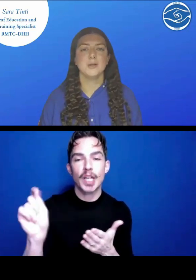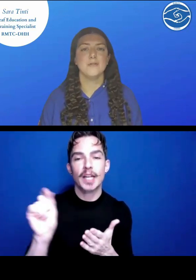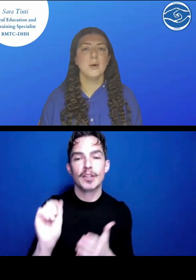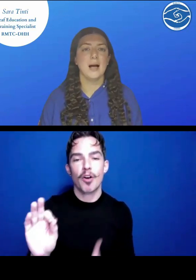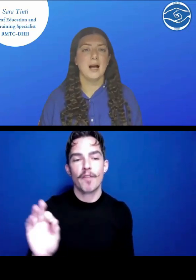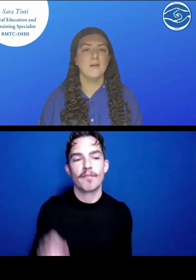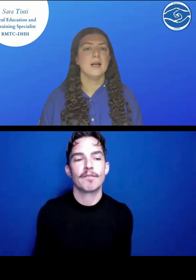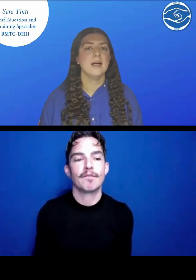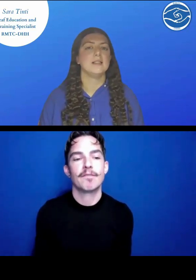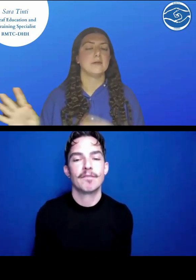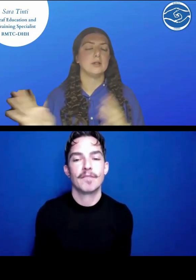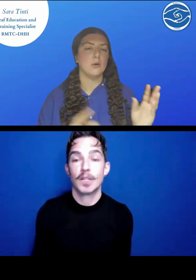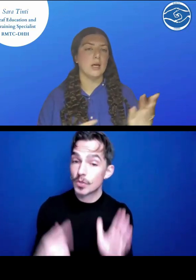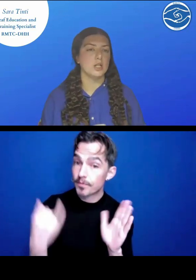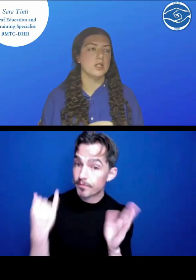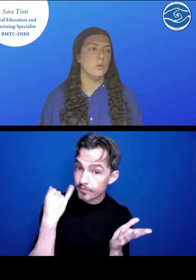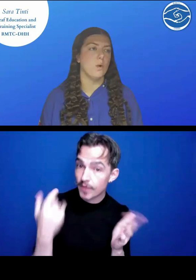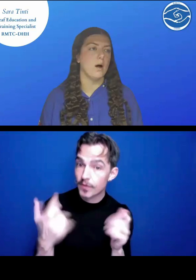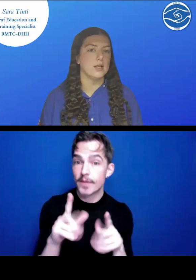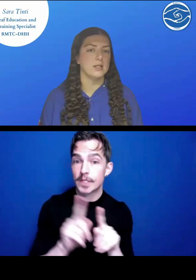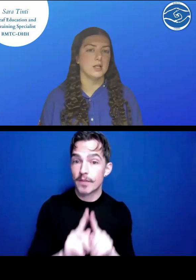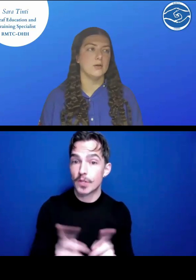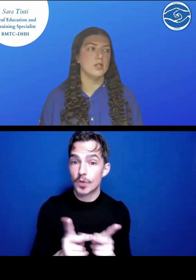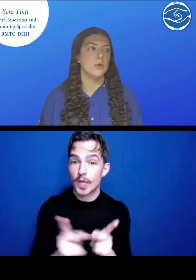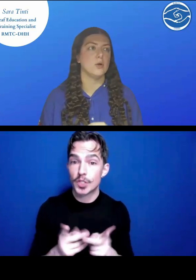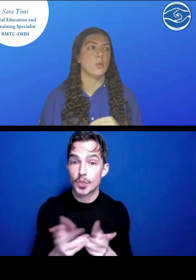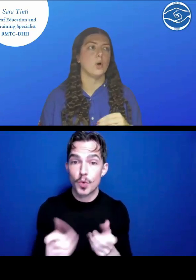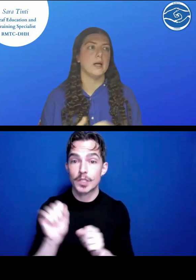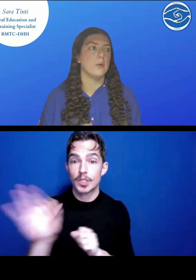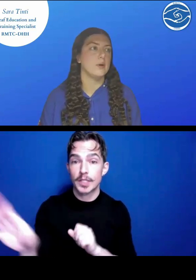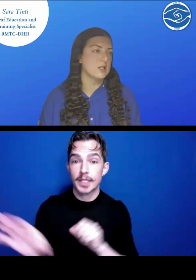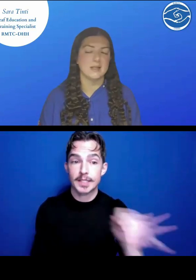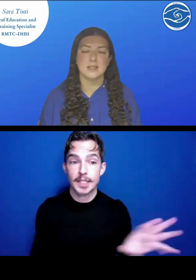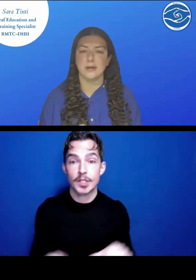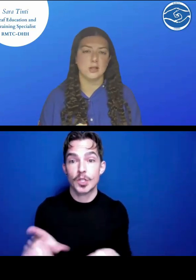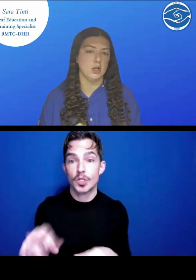So if you have different locations you want things to go to, if you're working with a specific